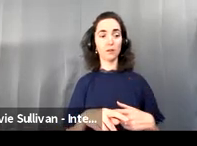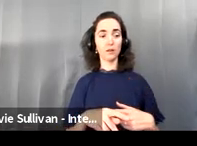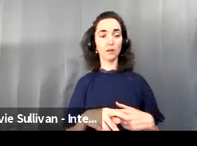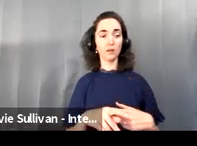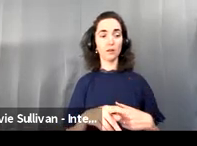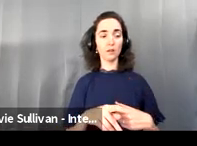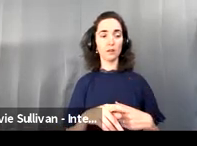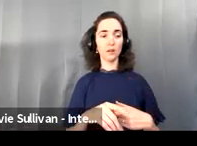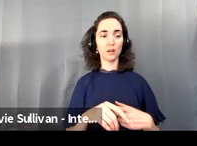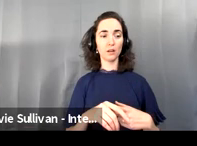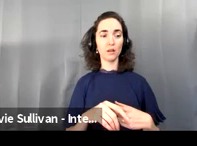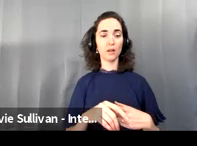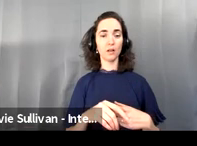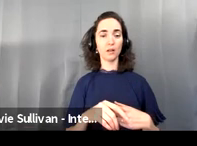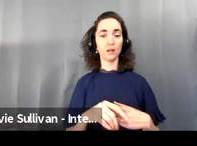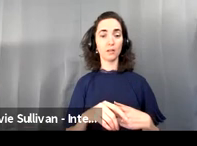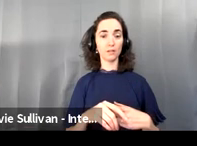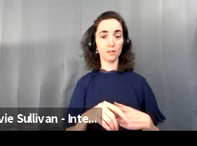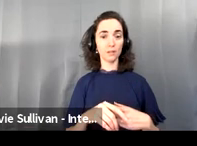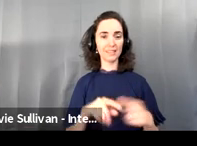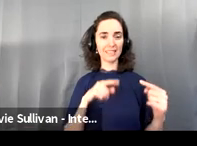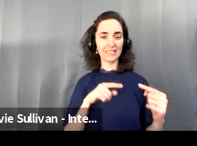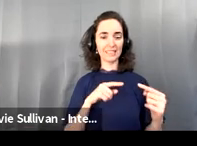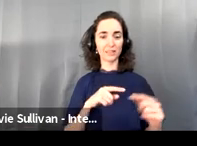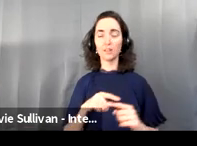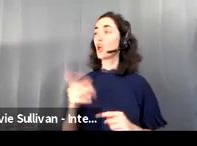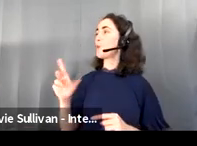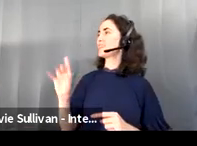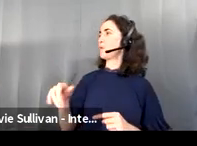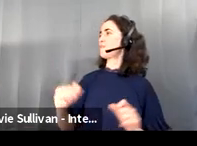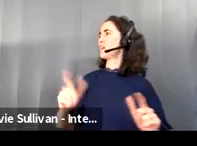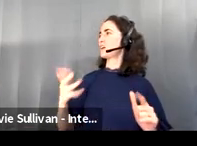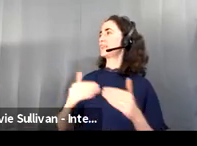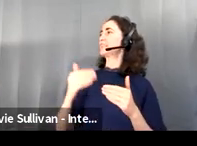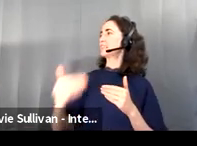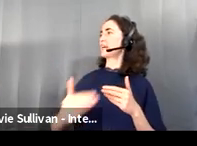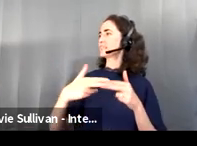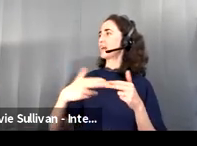on end. you already did that one year on.